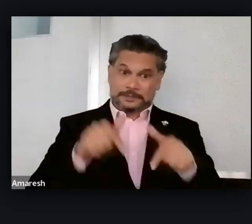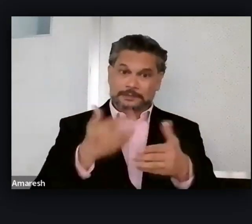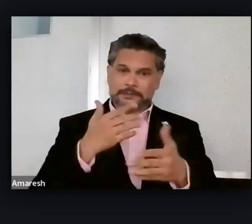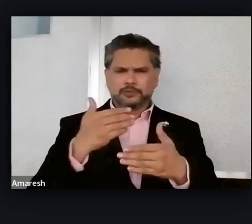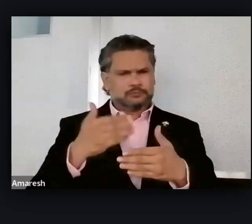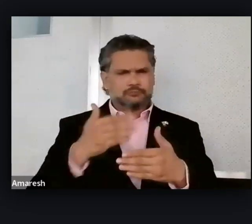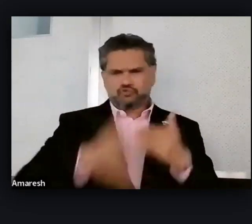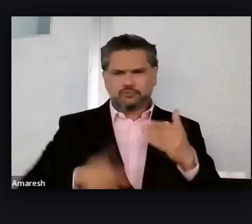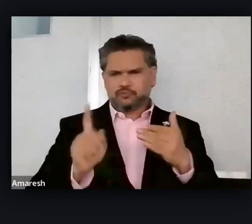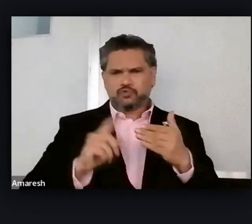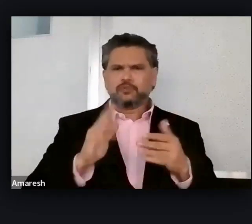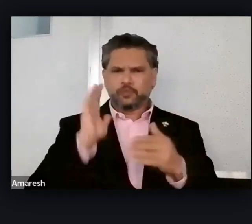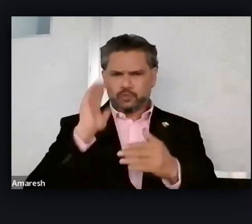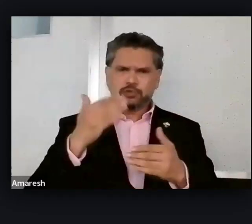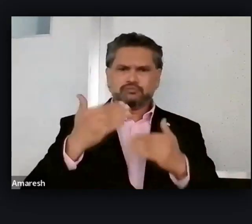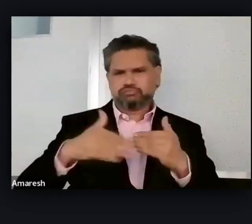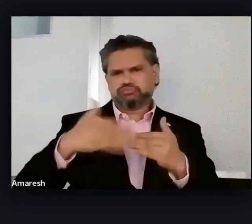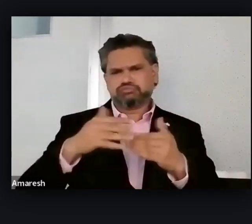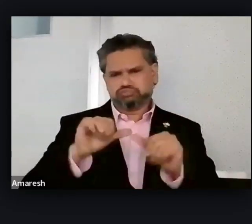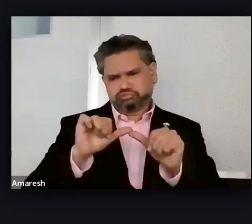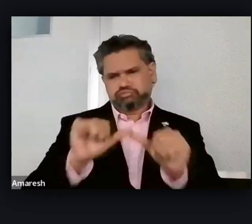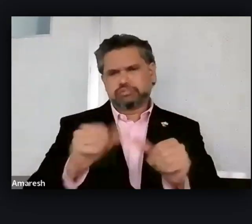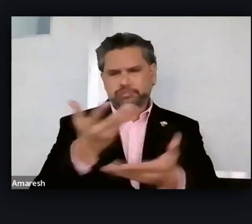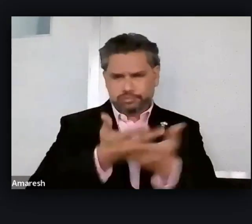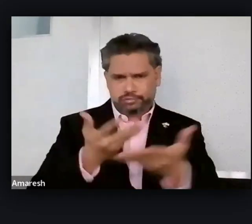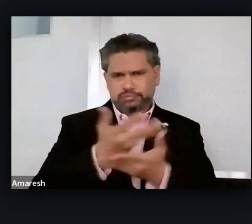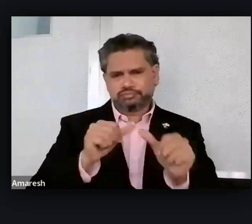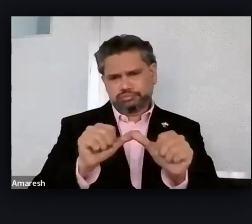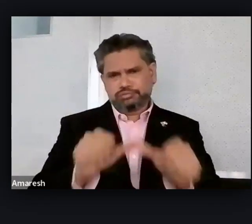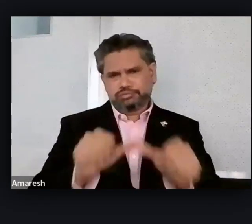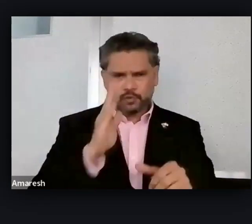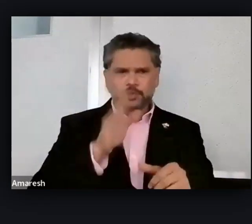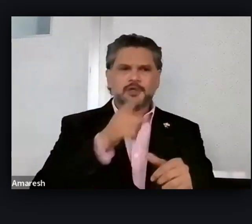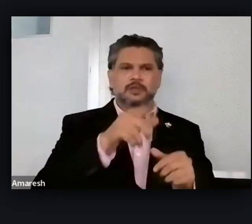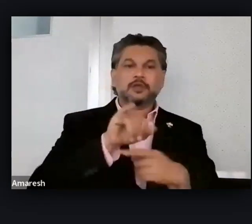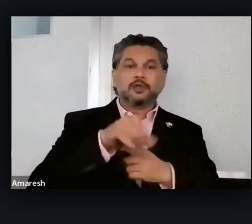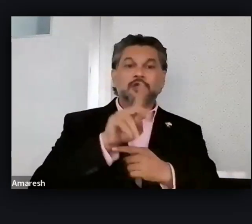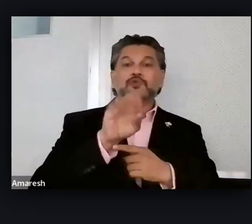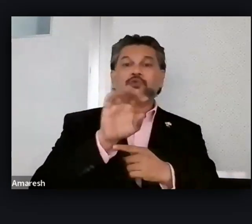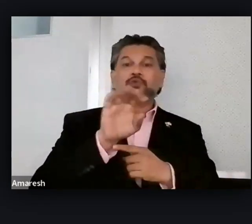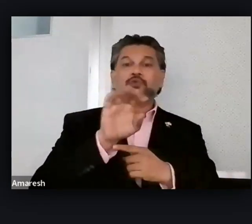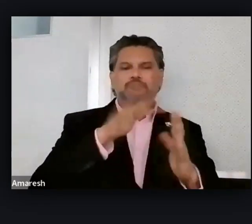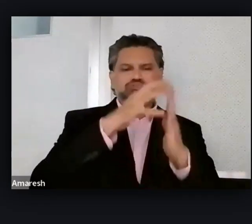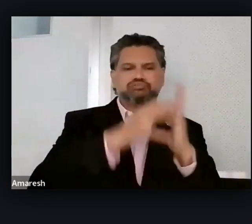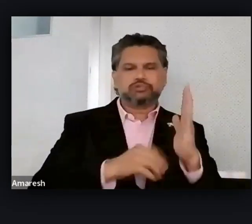We will continue these discussions and Judith will send the summary of these discussions to everyone on the list.